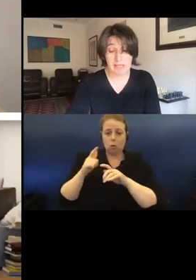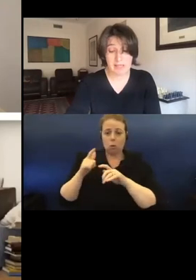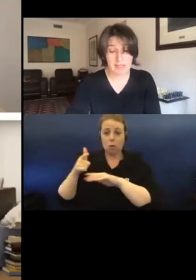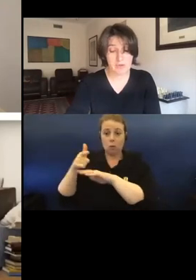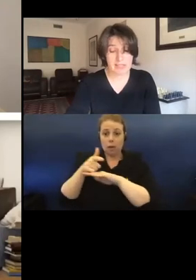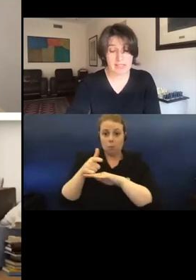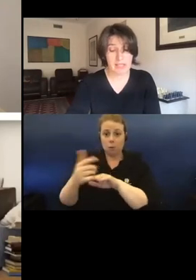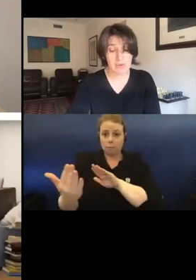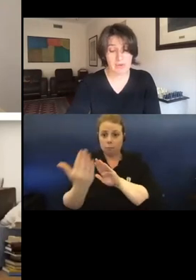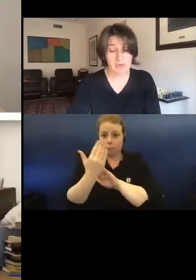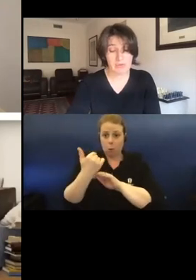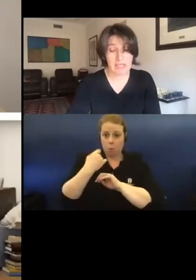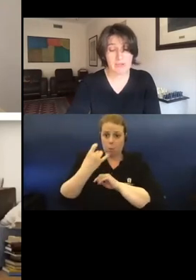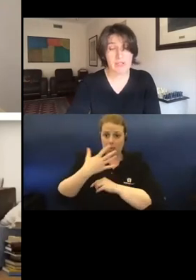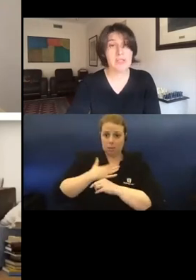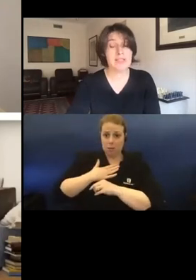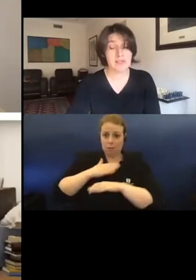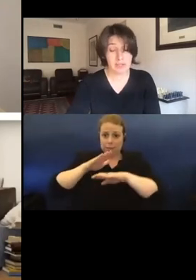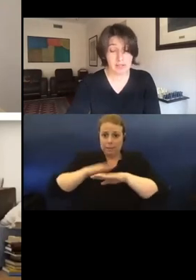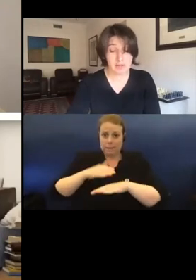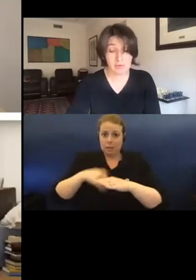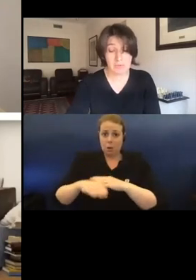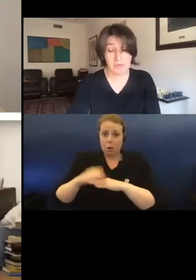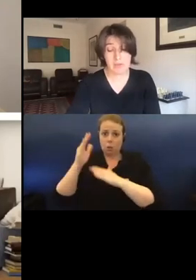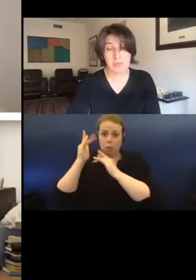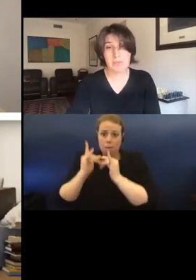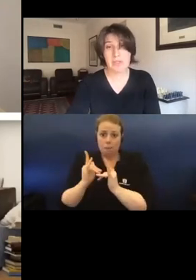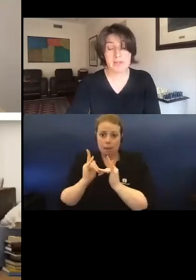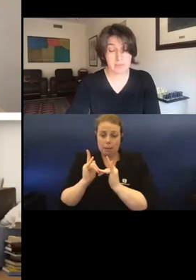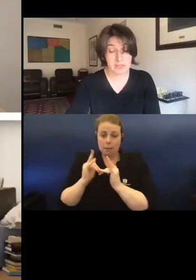in a dressing gown recounting history from a vulnerable personal position